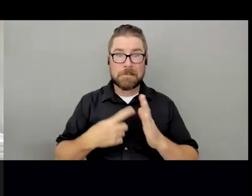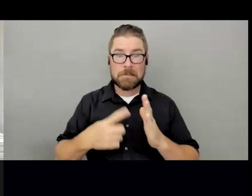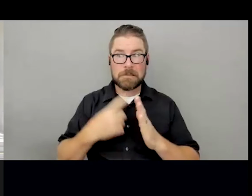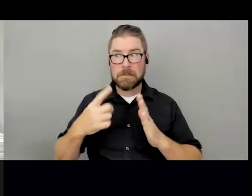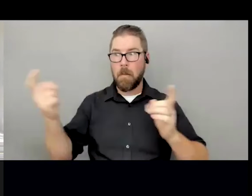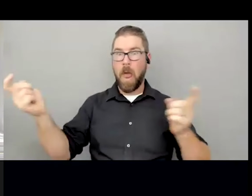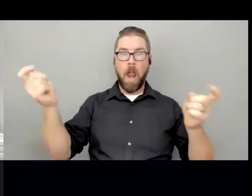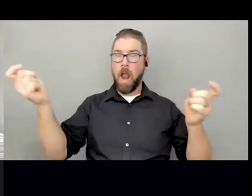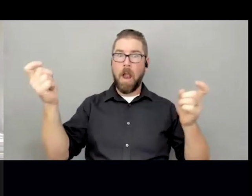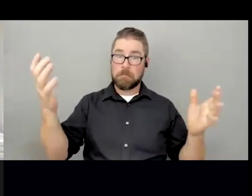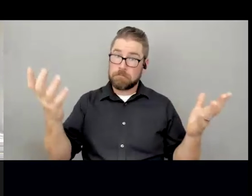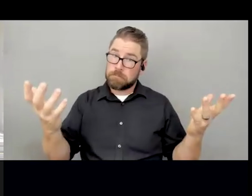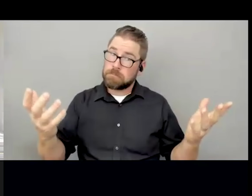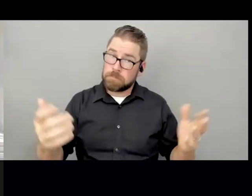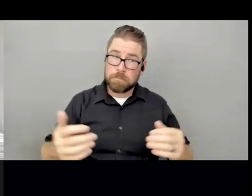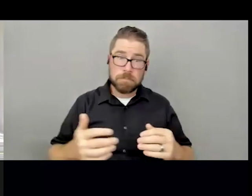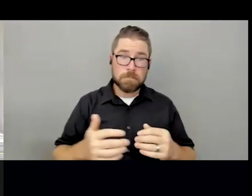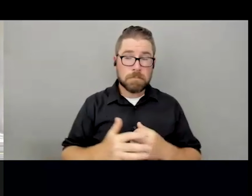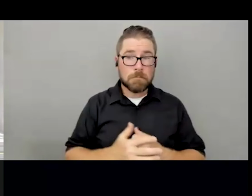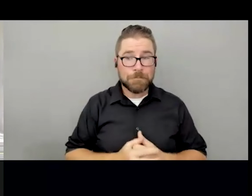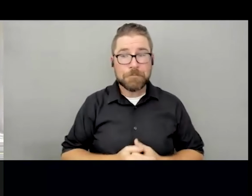Nonetheless, we have to have some type of system.